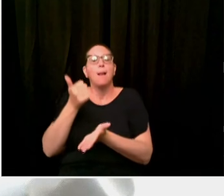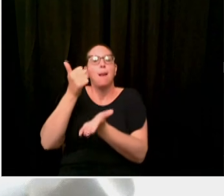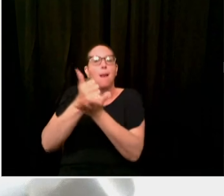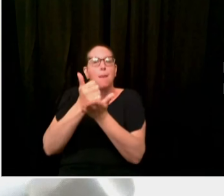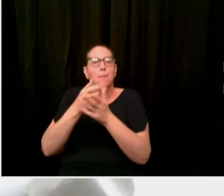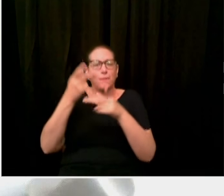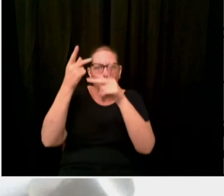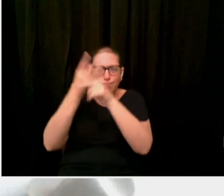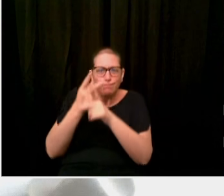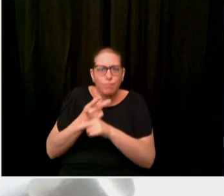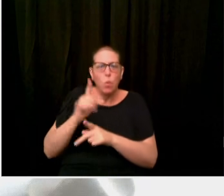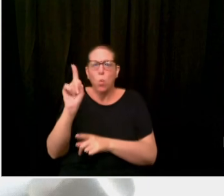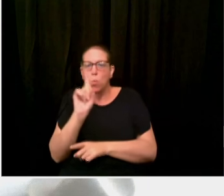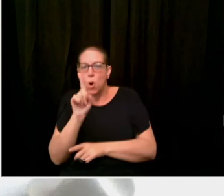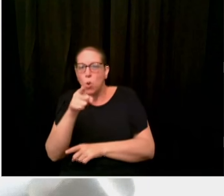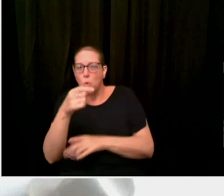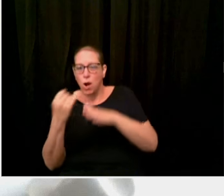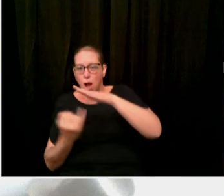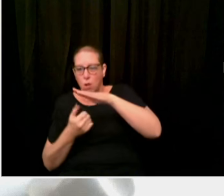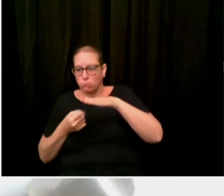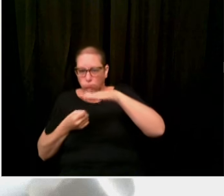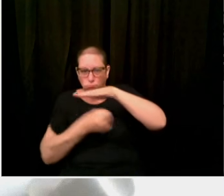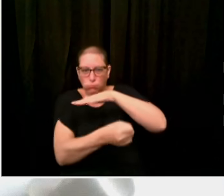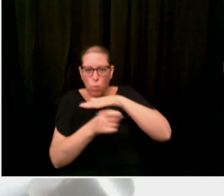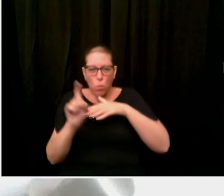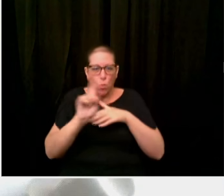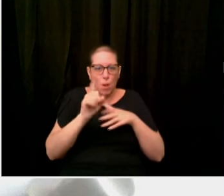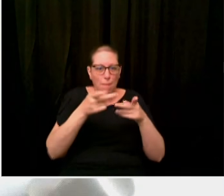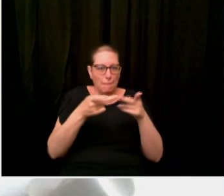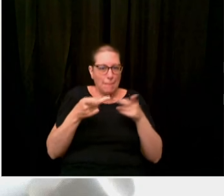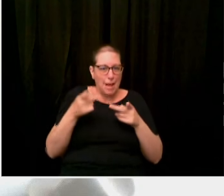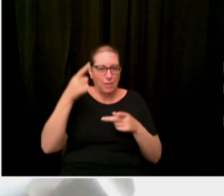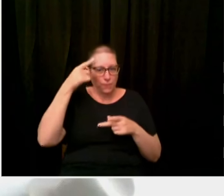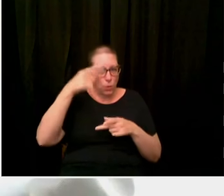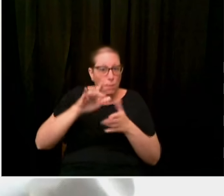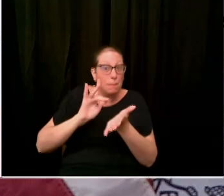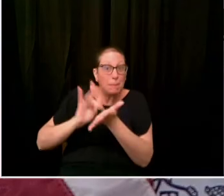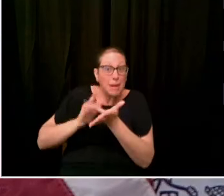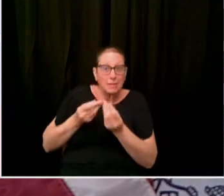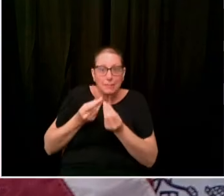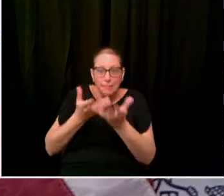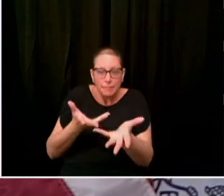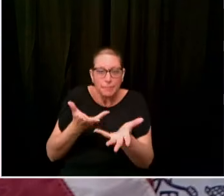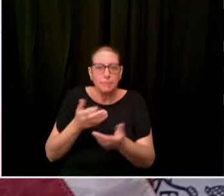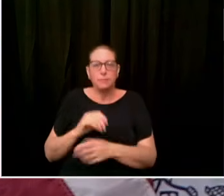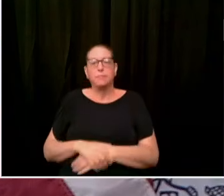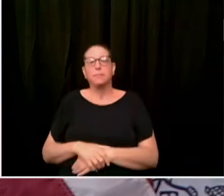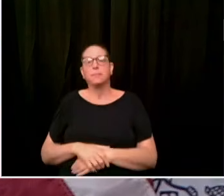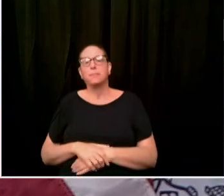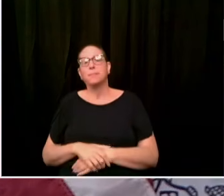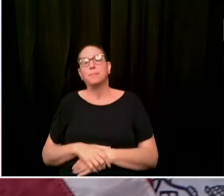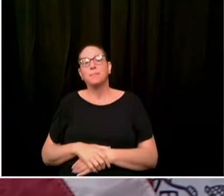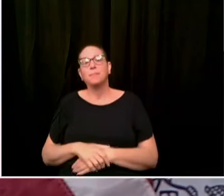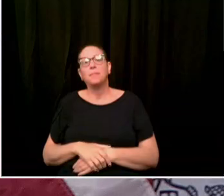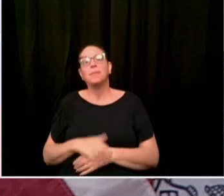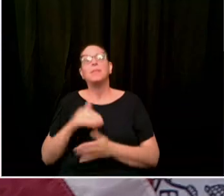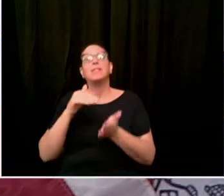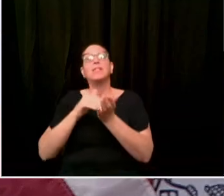OUT HOW THEY'LL NEED MEDICAL TREATMENT.